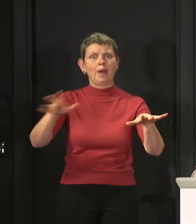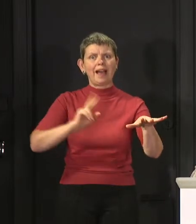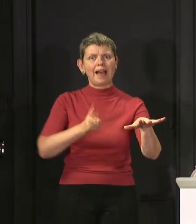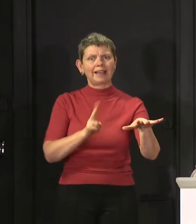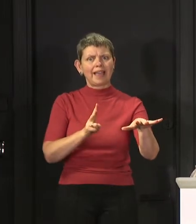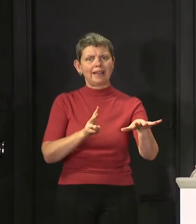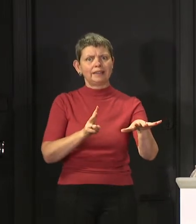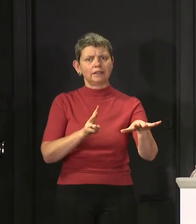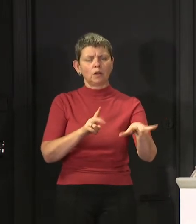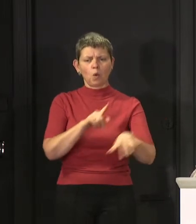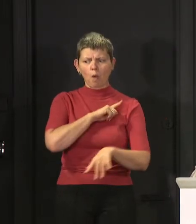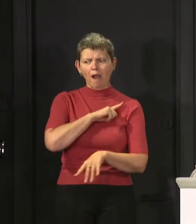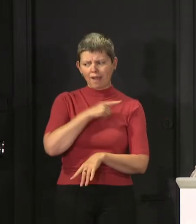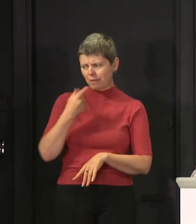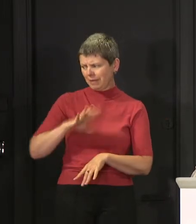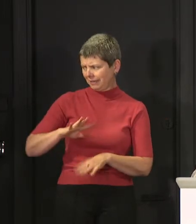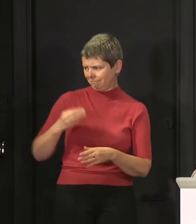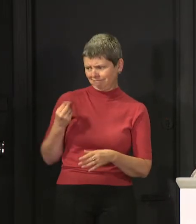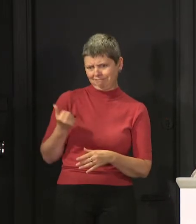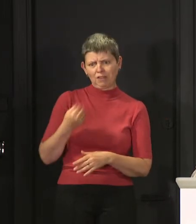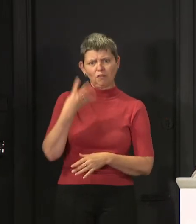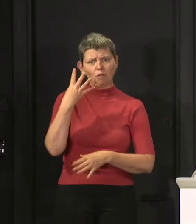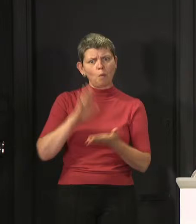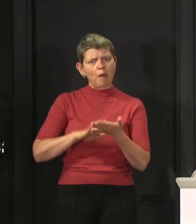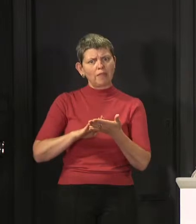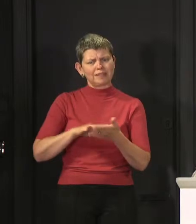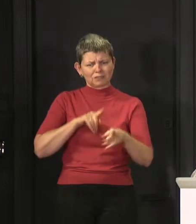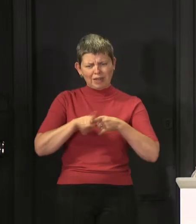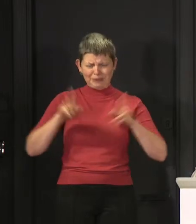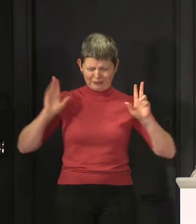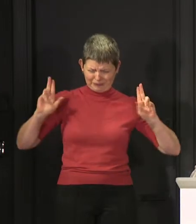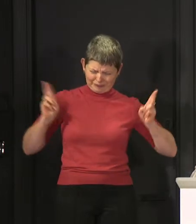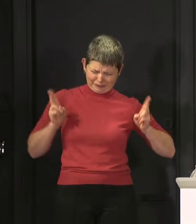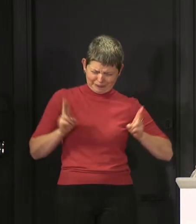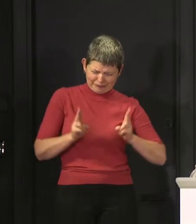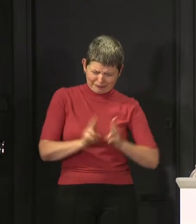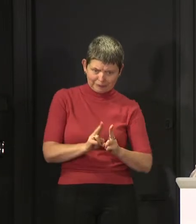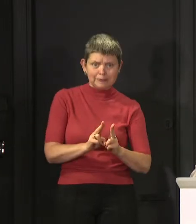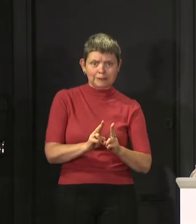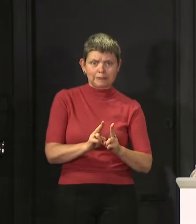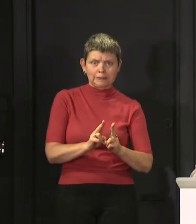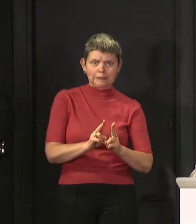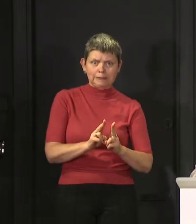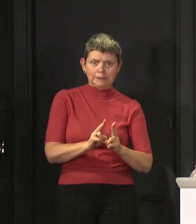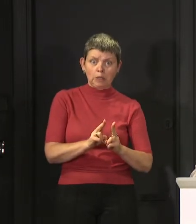that would be such a heart-breaking thing to do. So that is why I have got to be careful in taking these decisions.